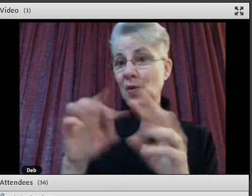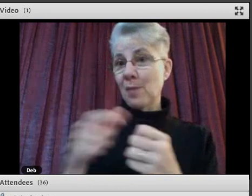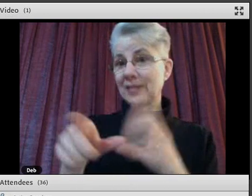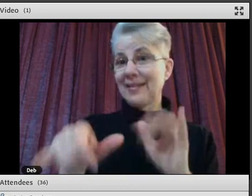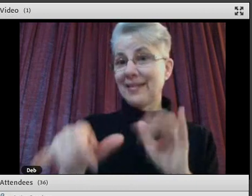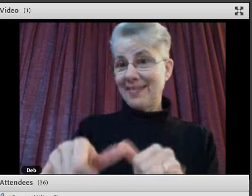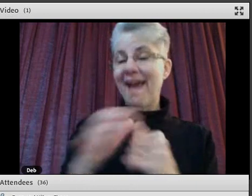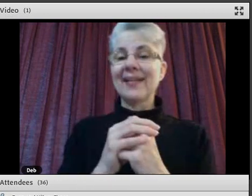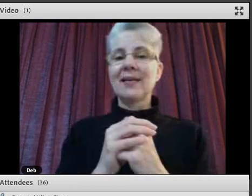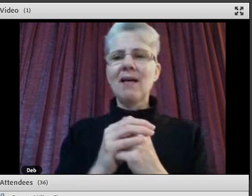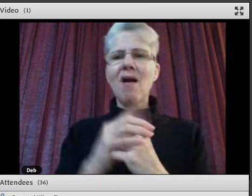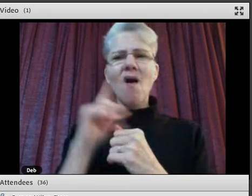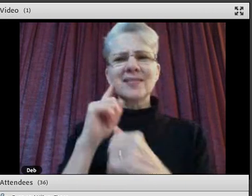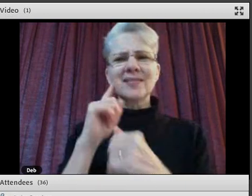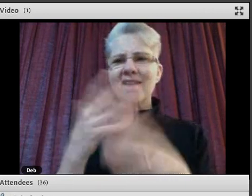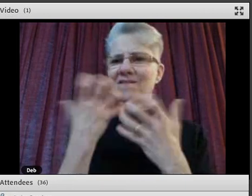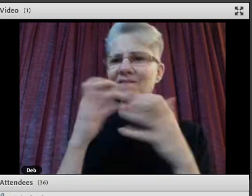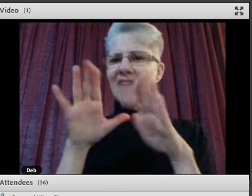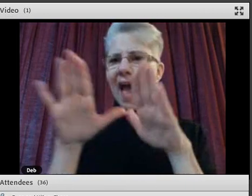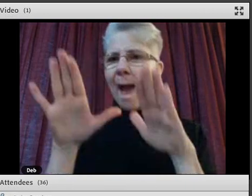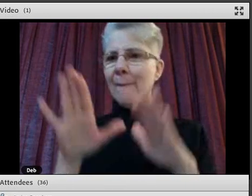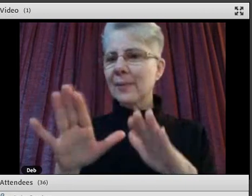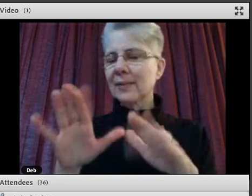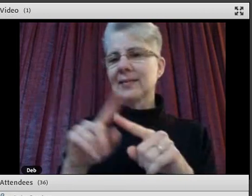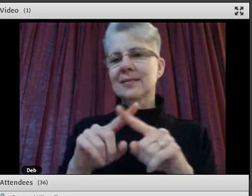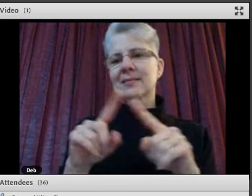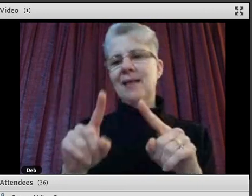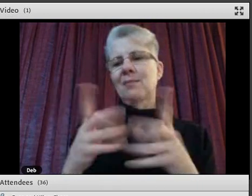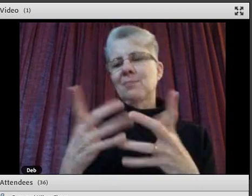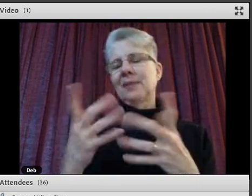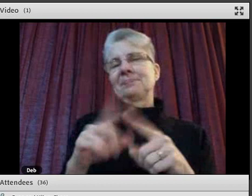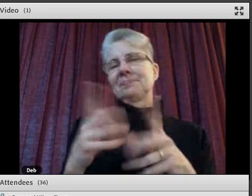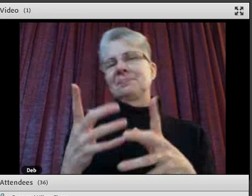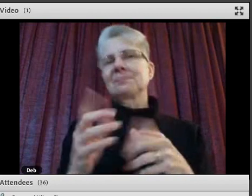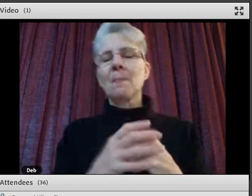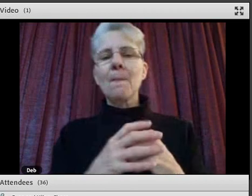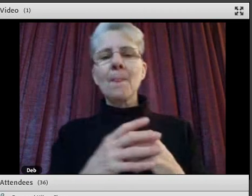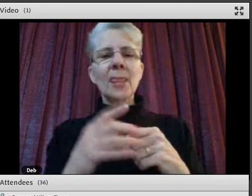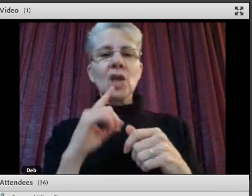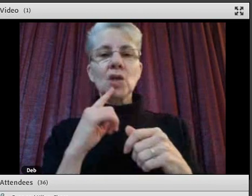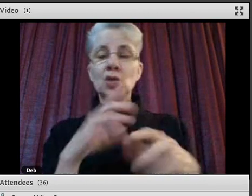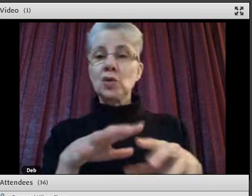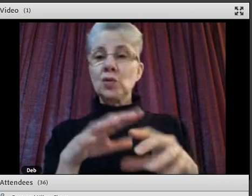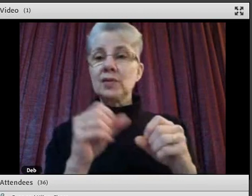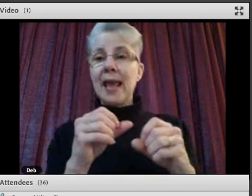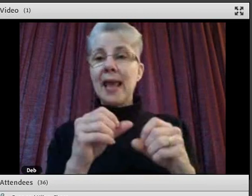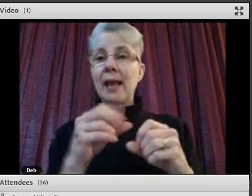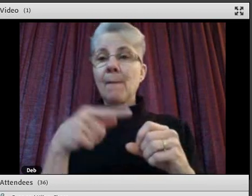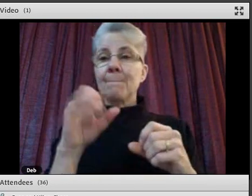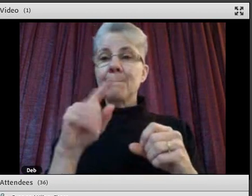They sound fabulous. Not really. You take popsicle sticks, you take paper,